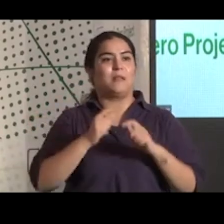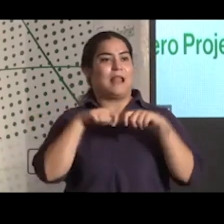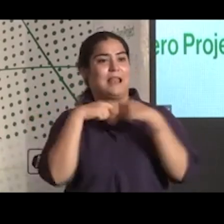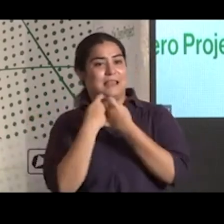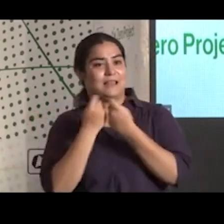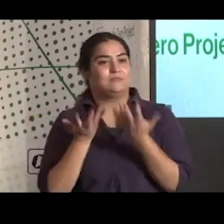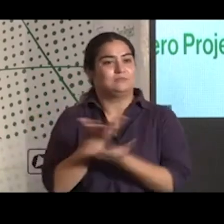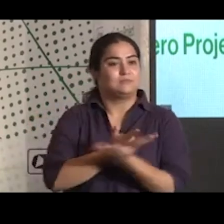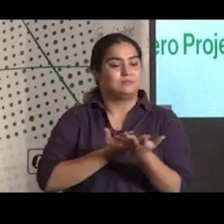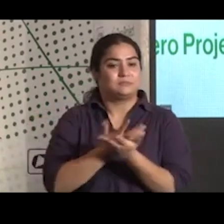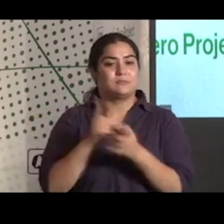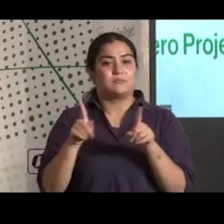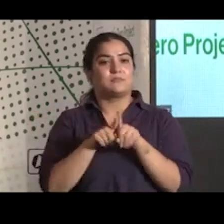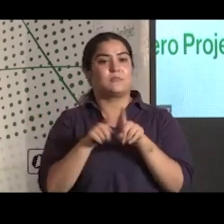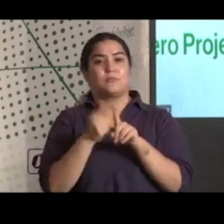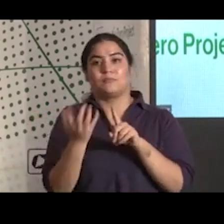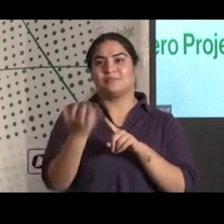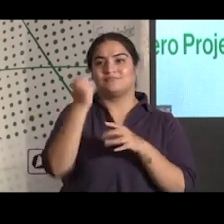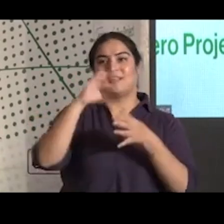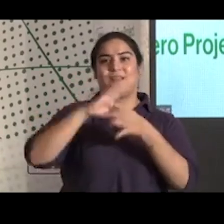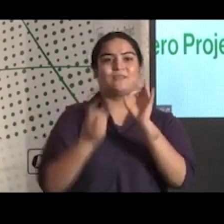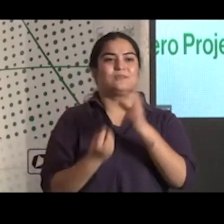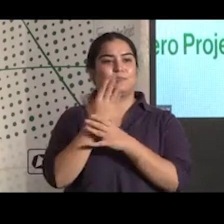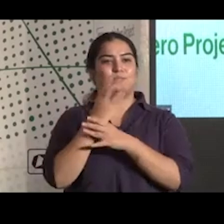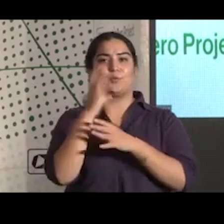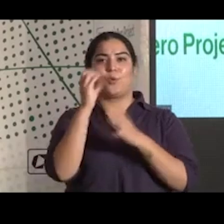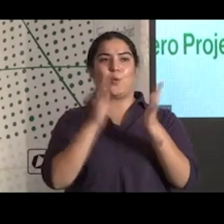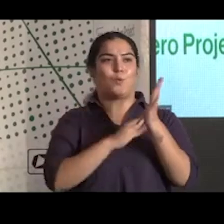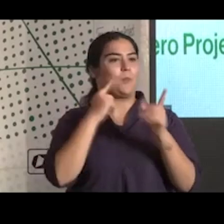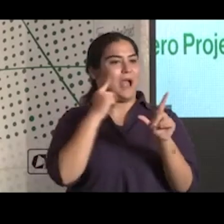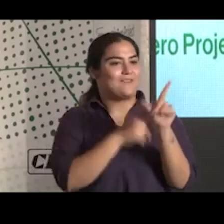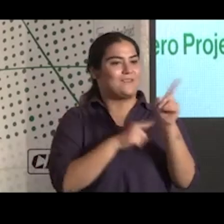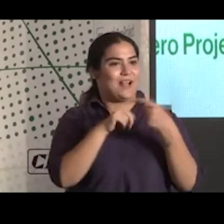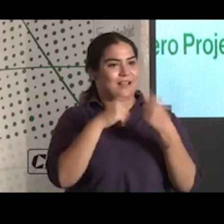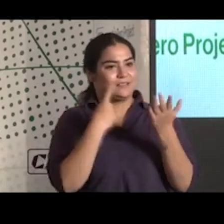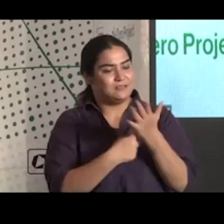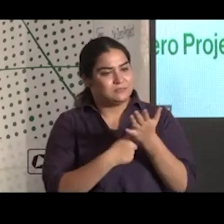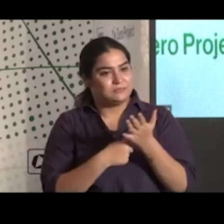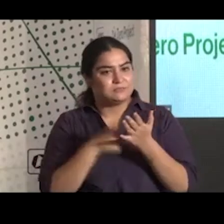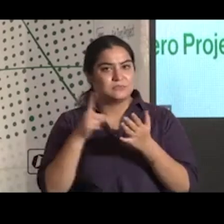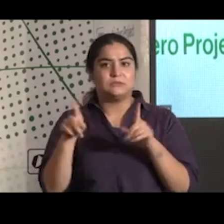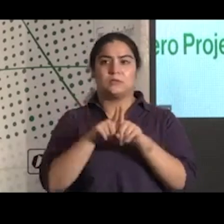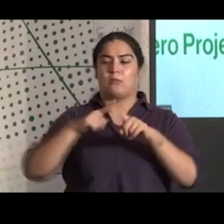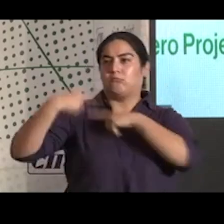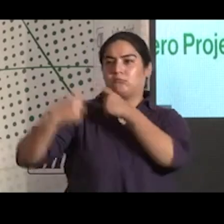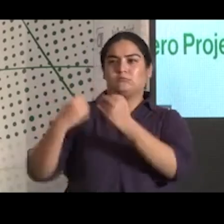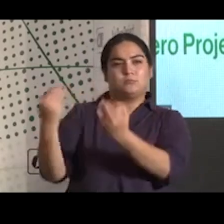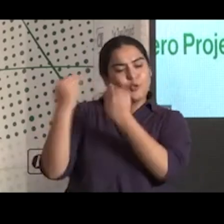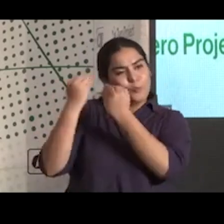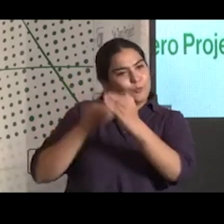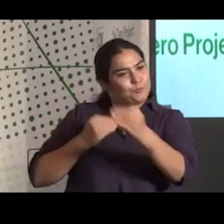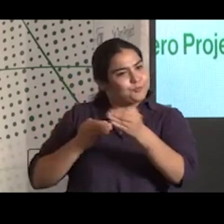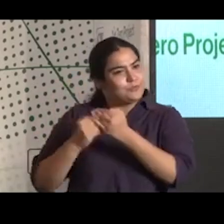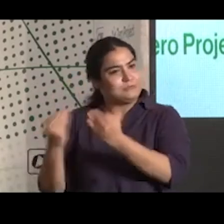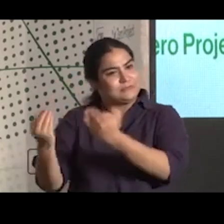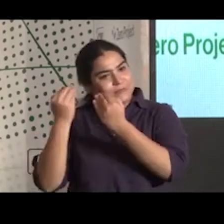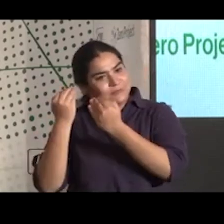of key founders. Well, they are both silently supporting us and adding value every step.